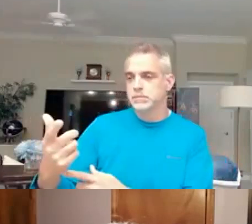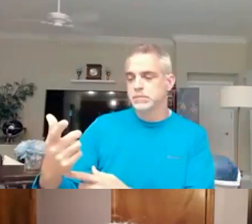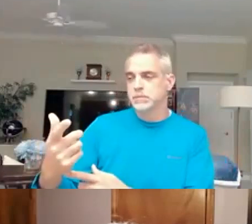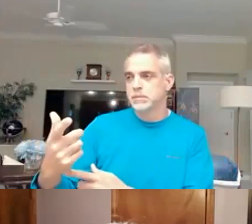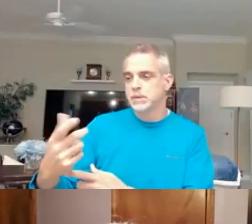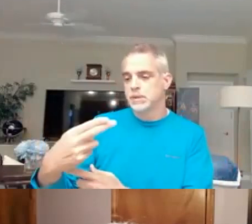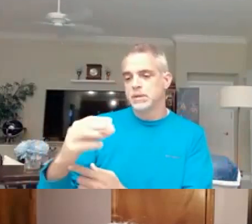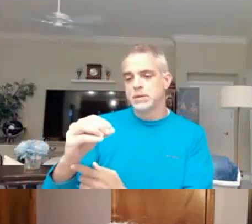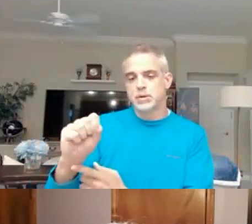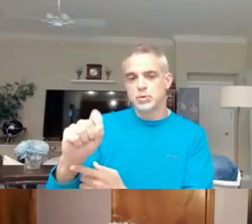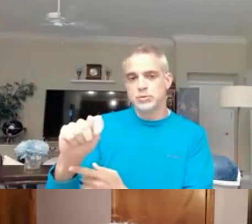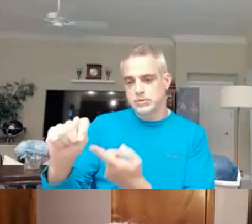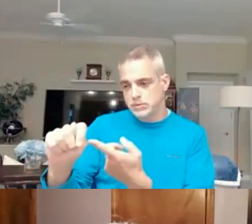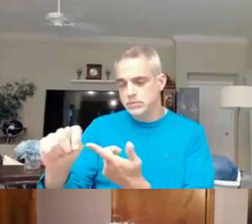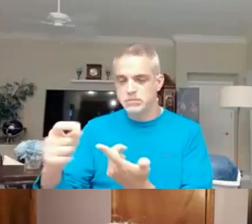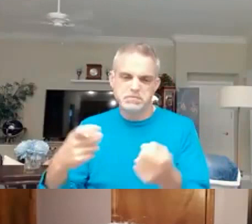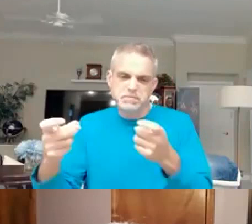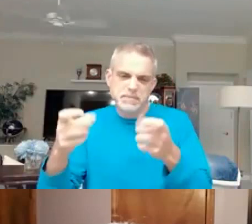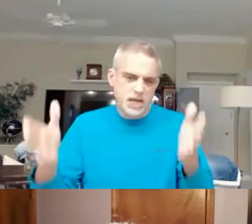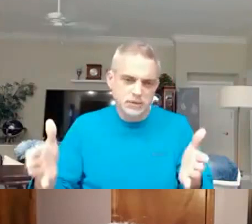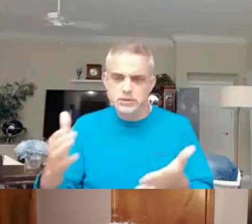Many times what happens is that